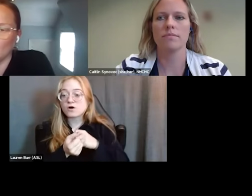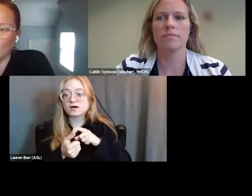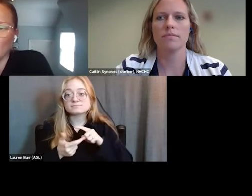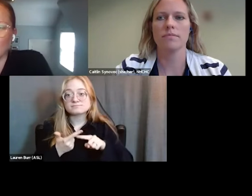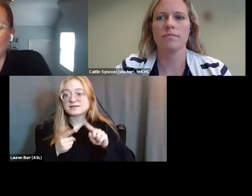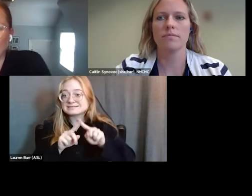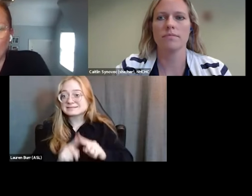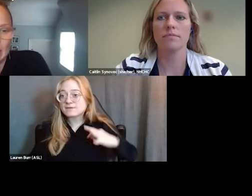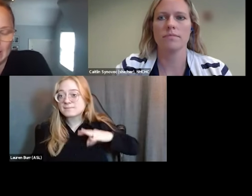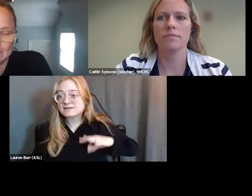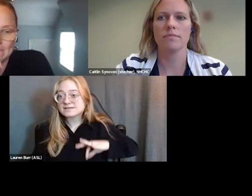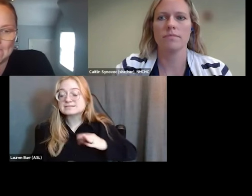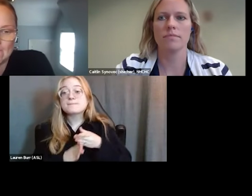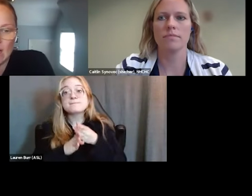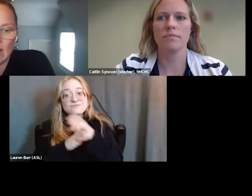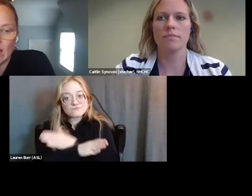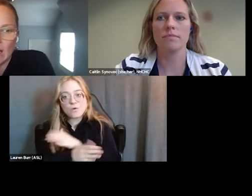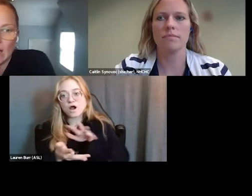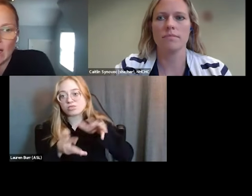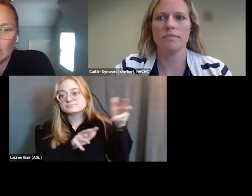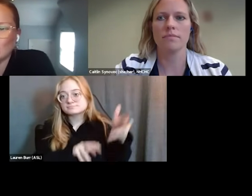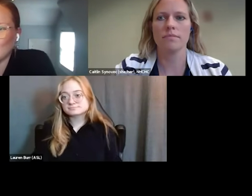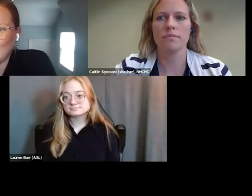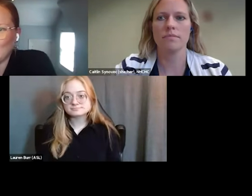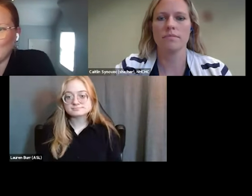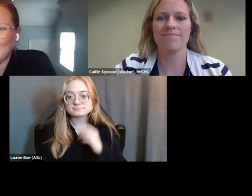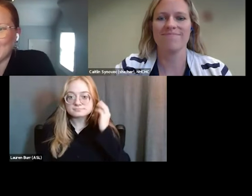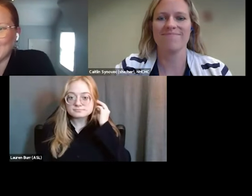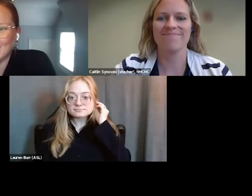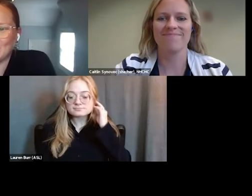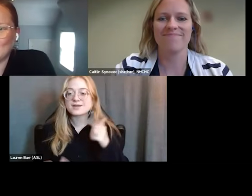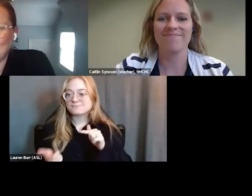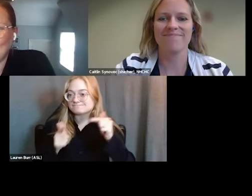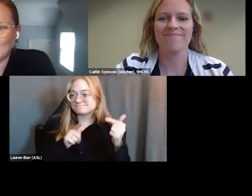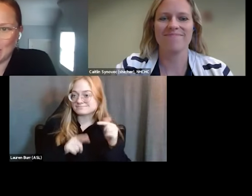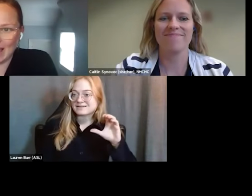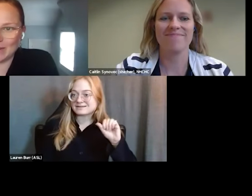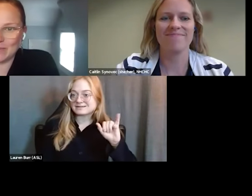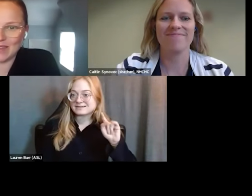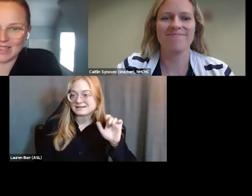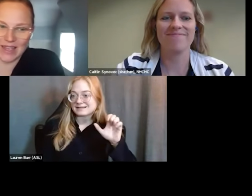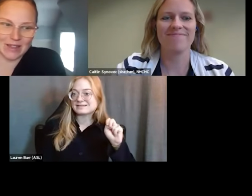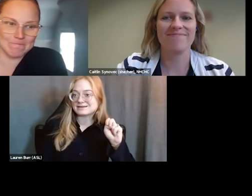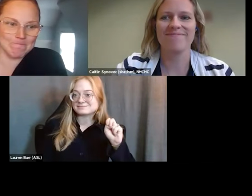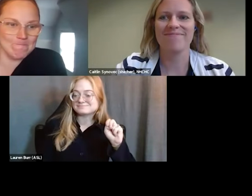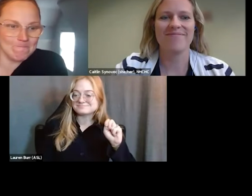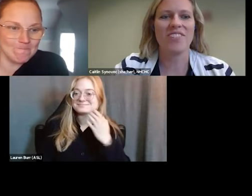to prevent that cascade from happening. And I'm gonna turn it back over to Caitlin, and I'm gonna jump back in the panel. Thanks Caitlin.